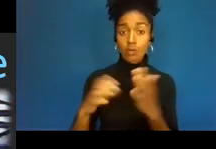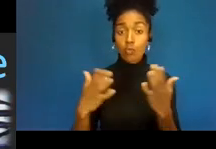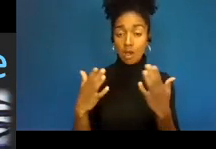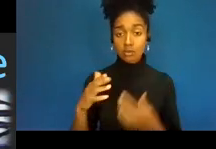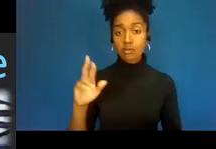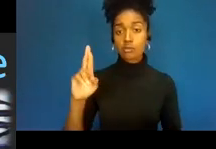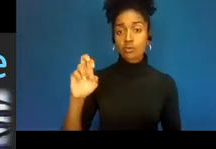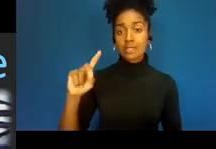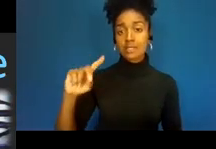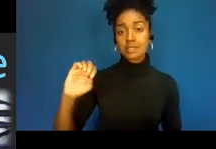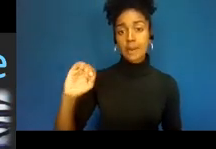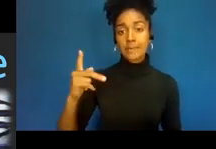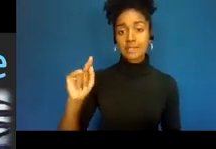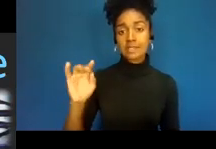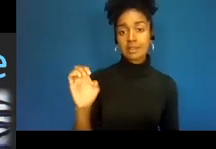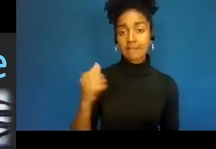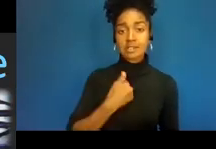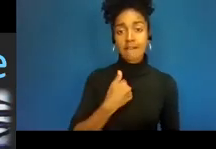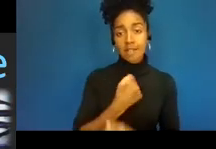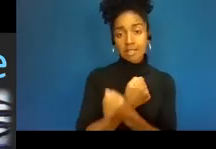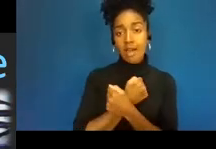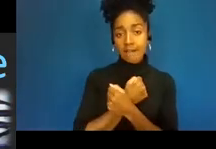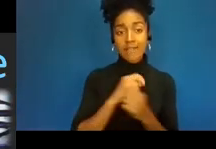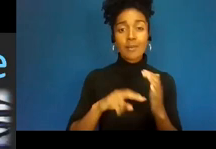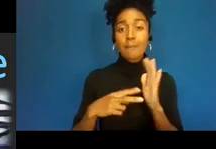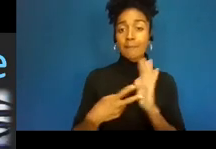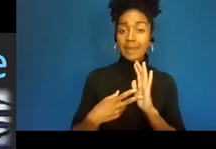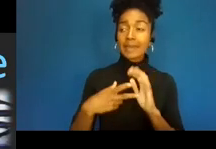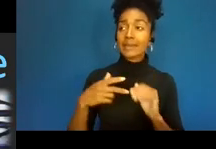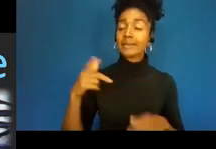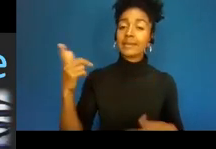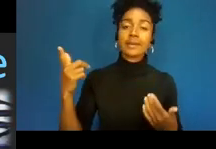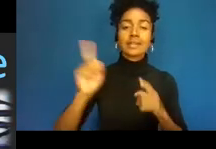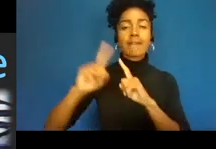And redemptive self-love rejects perceptions of black women's bodies, their ways, their loves as vile.